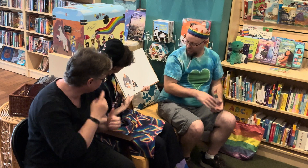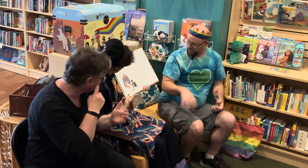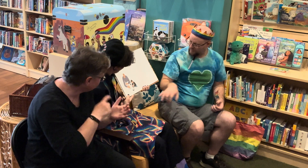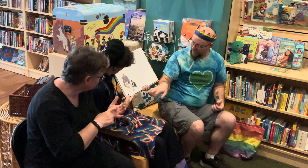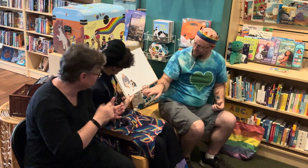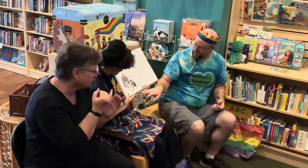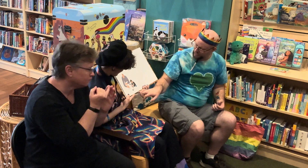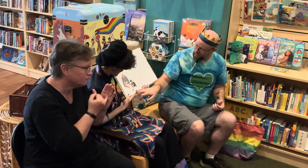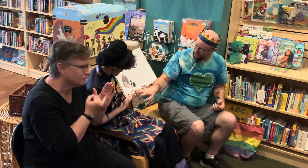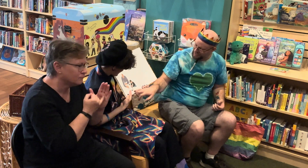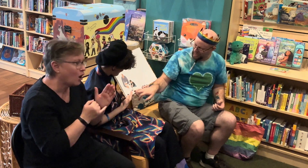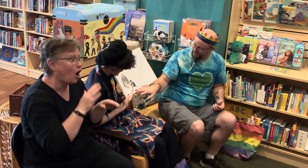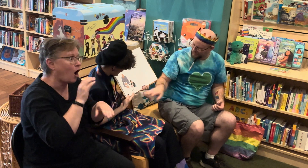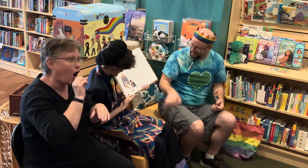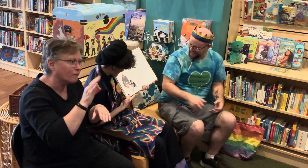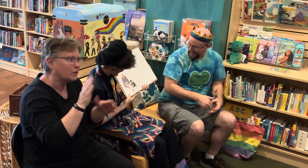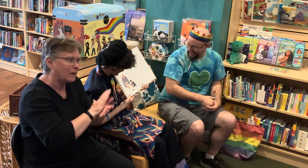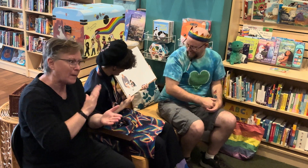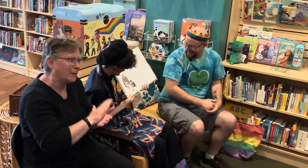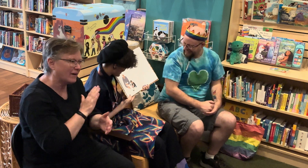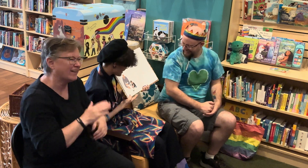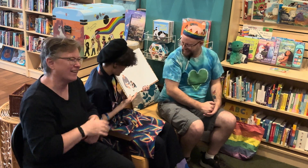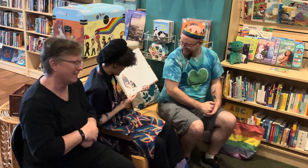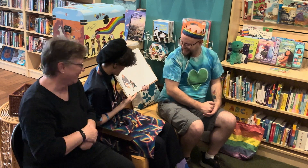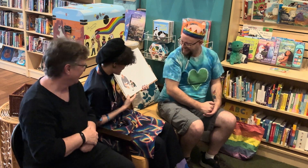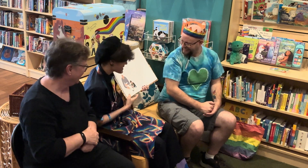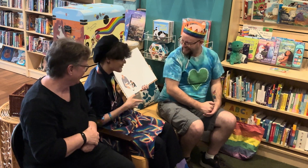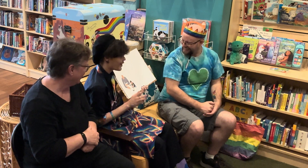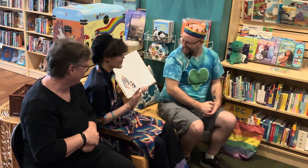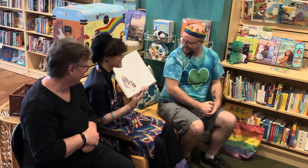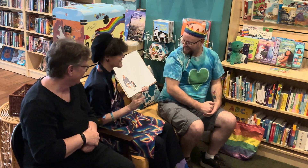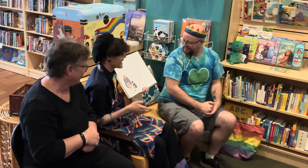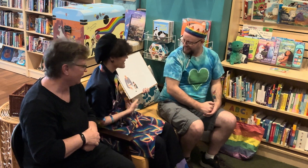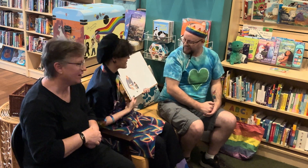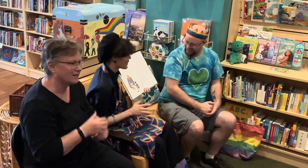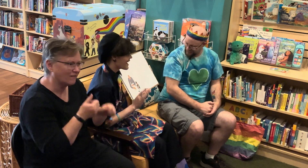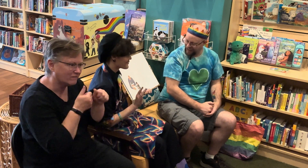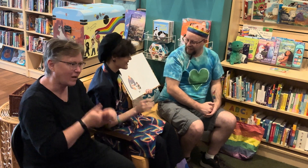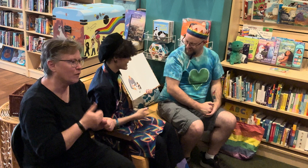Off the paper, too! KAI: Off the paper! Yeah! He's going where his... he's following his line, wherever it